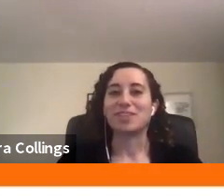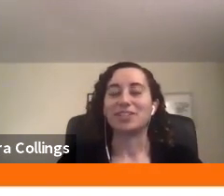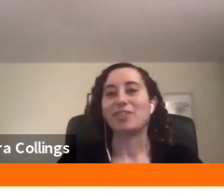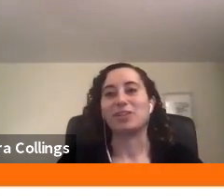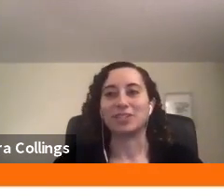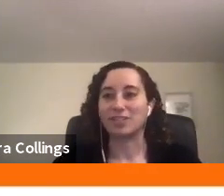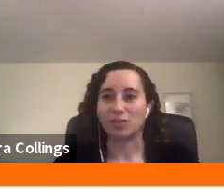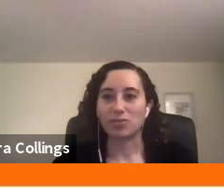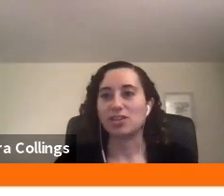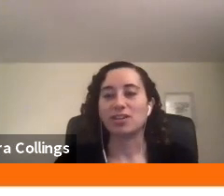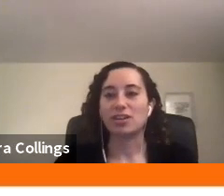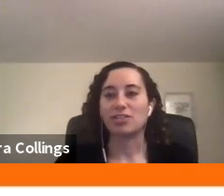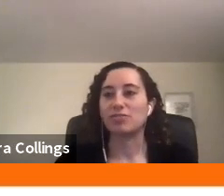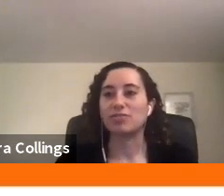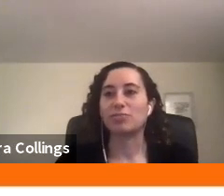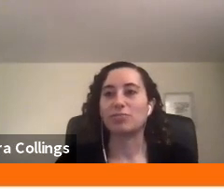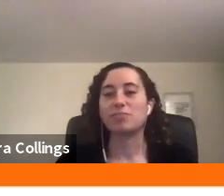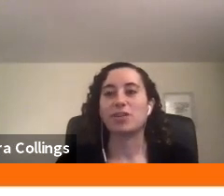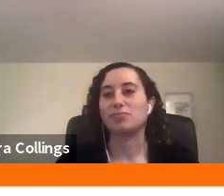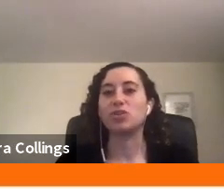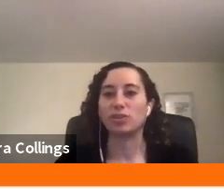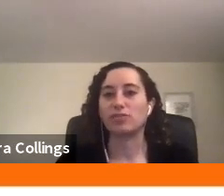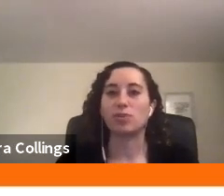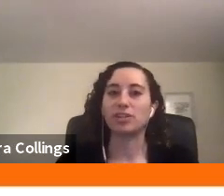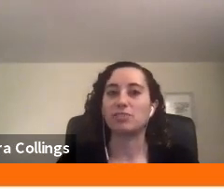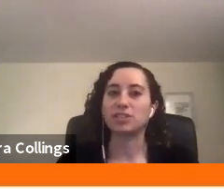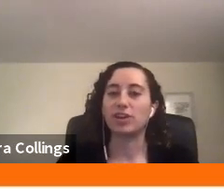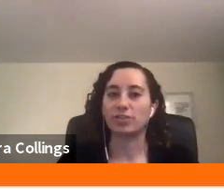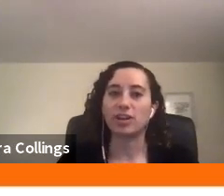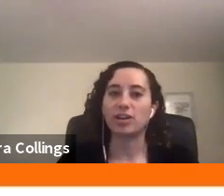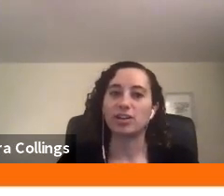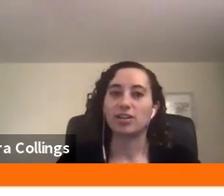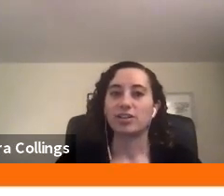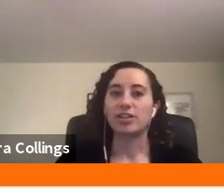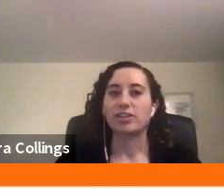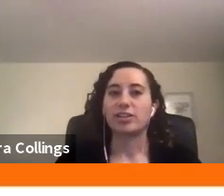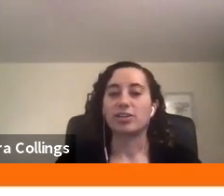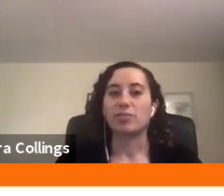And that is really not often the case . And so that is often a